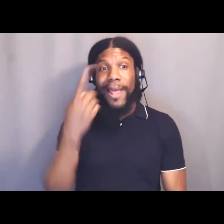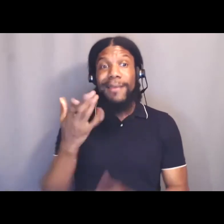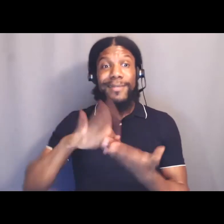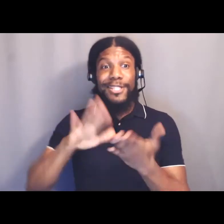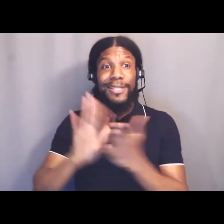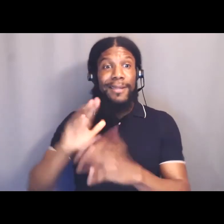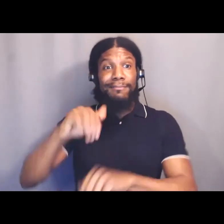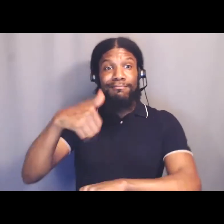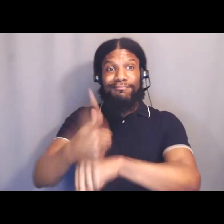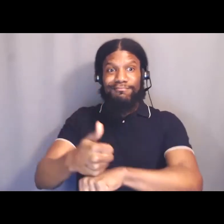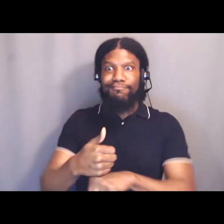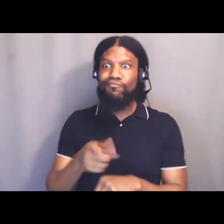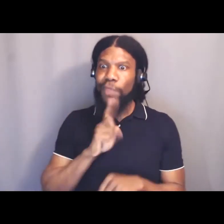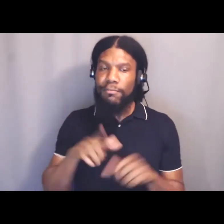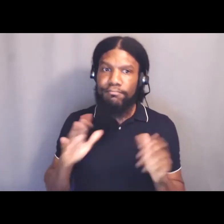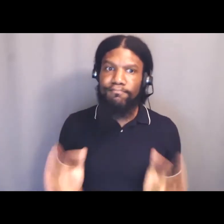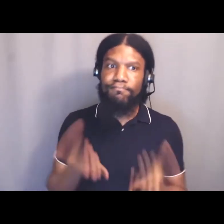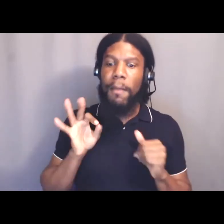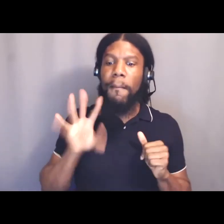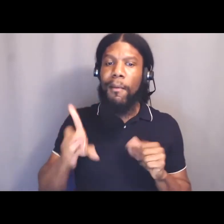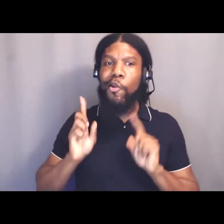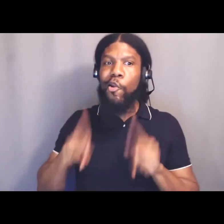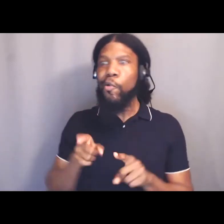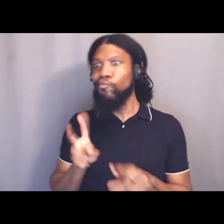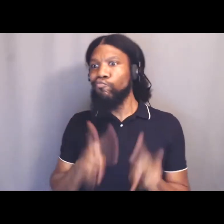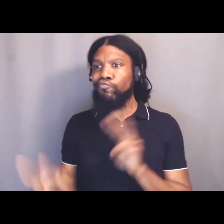and just soak in some beautiful Black art.